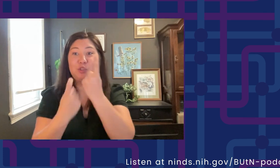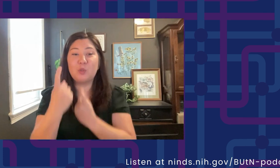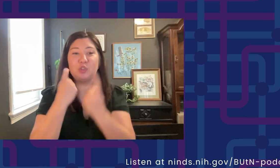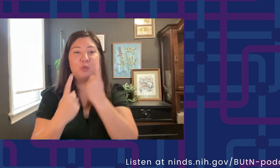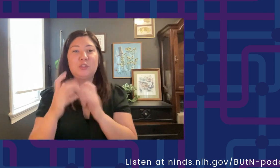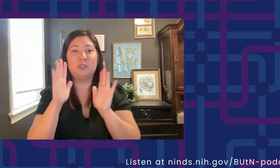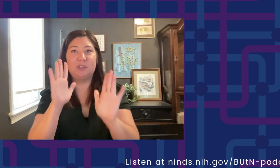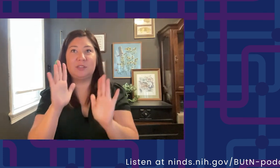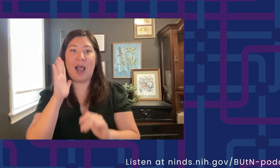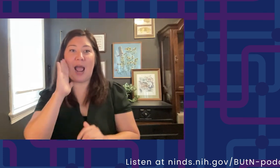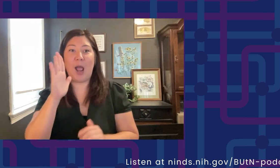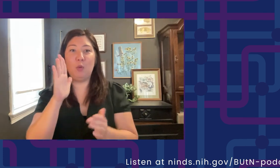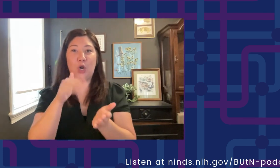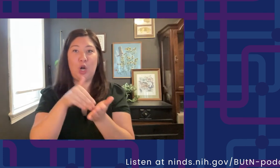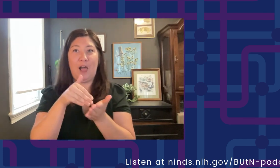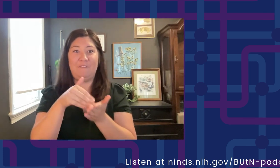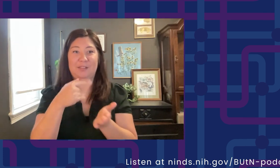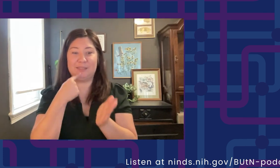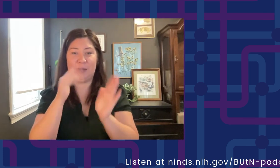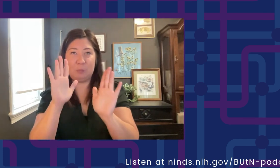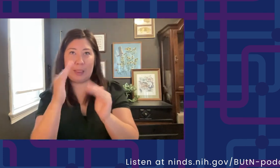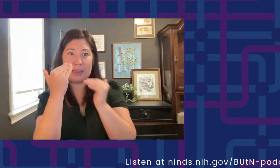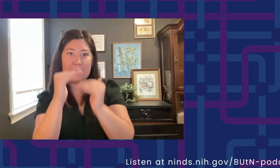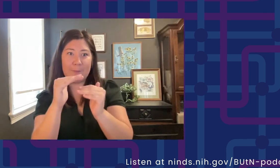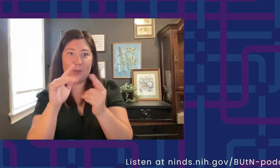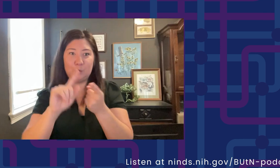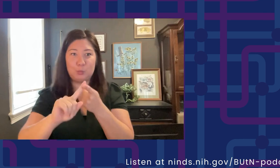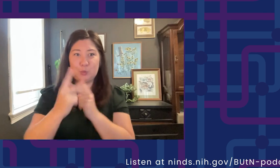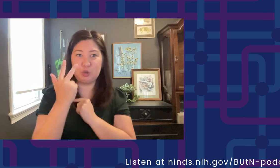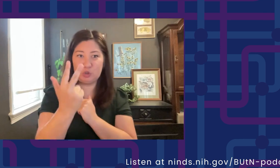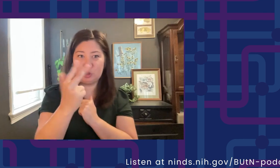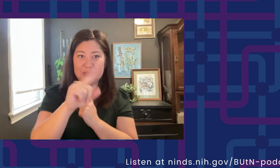And if there are many questions from the audience, I will often limit it.